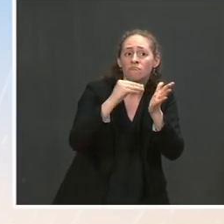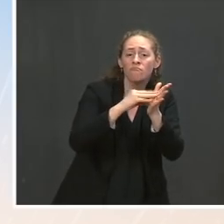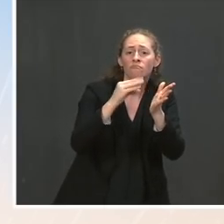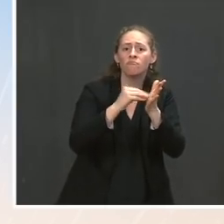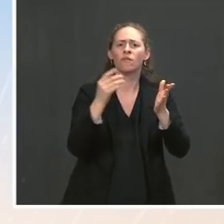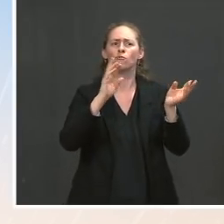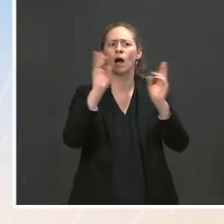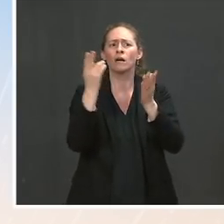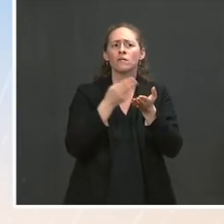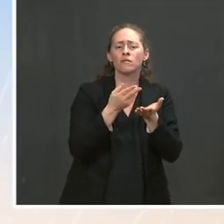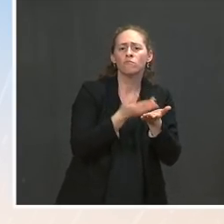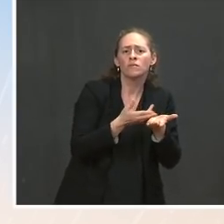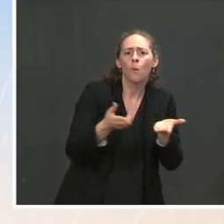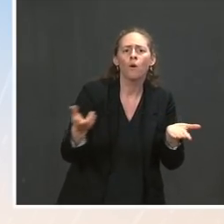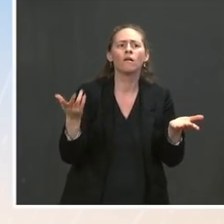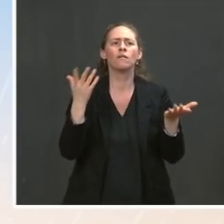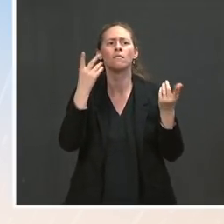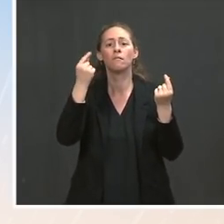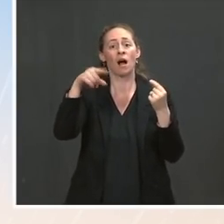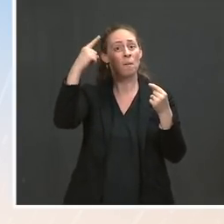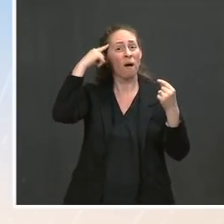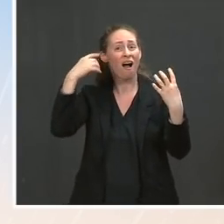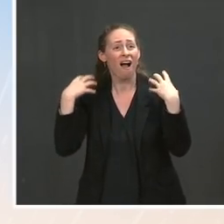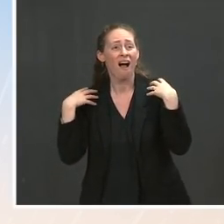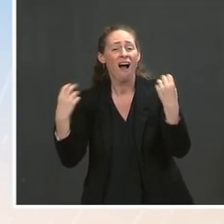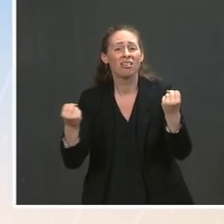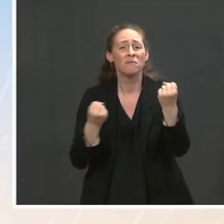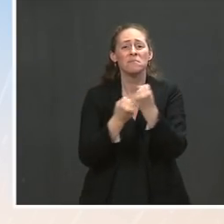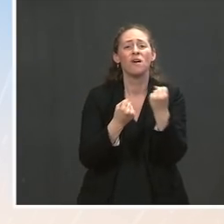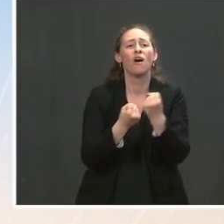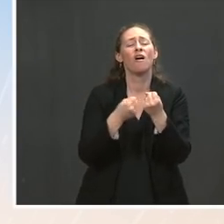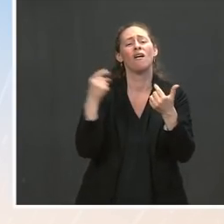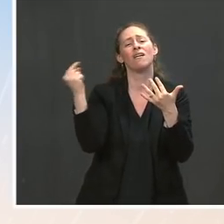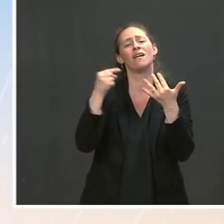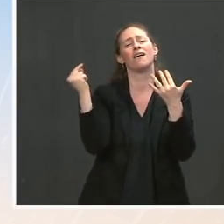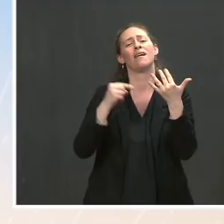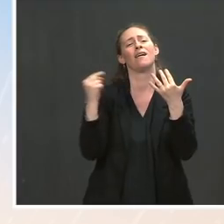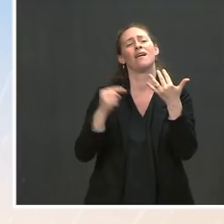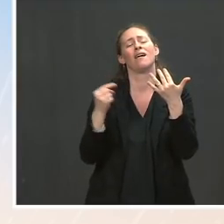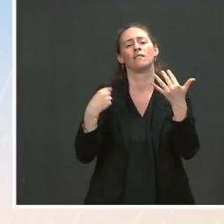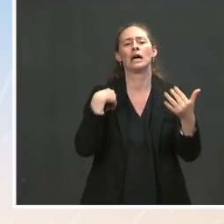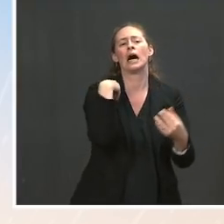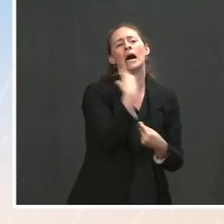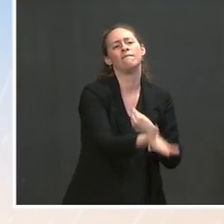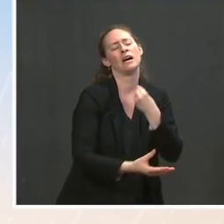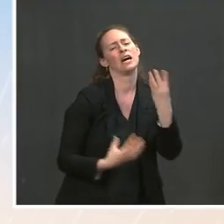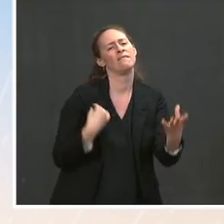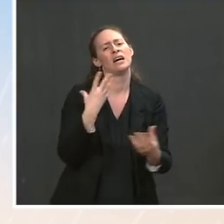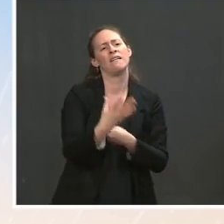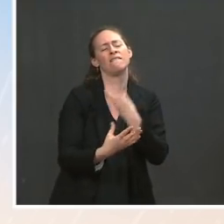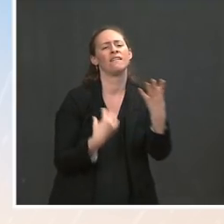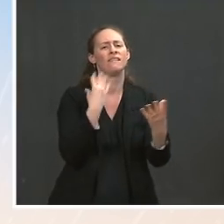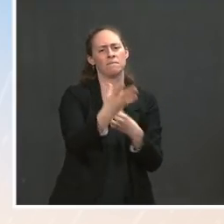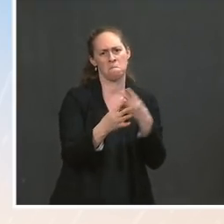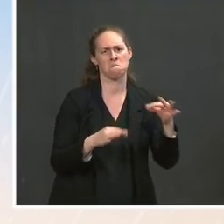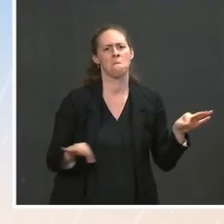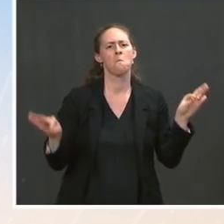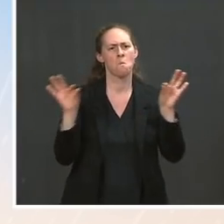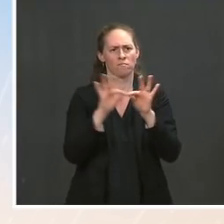This is a step toward doing that. The other piece where he has been very focused, as we all have been is on expediting processing at the border.